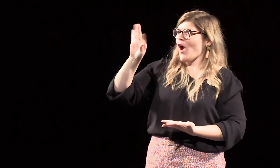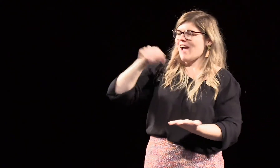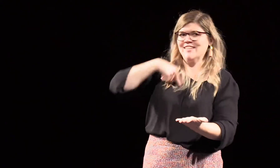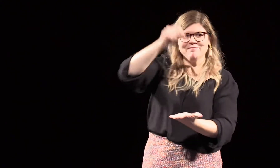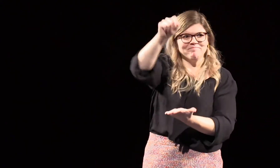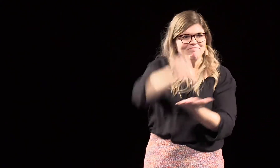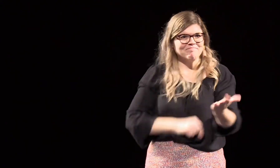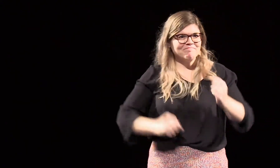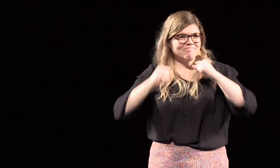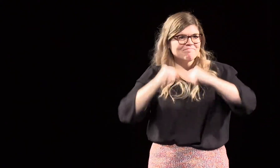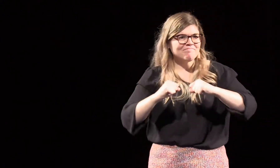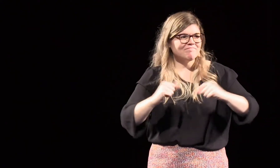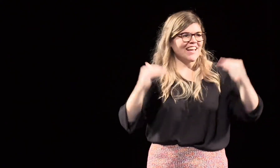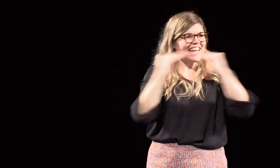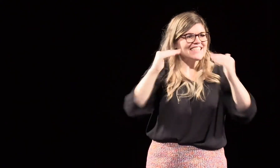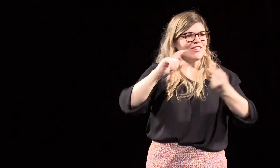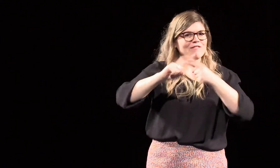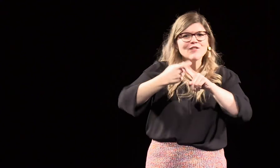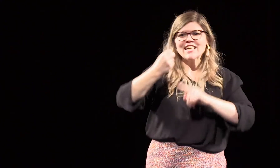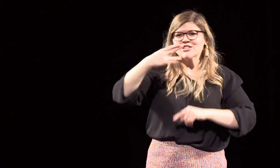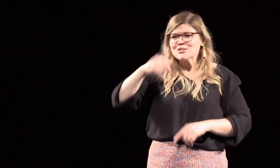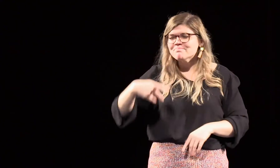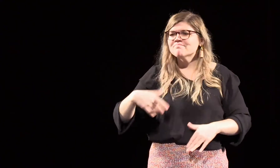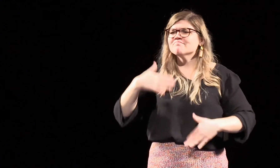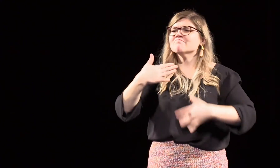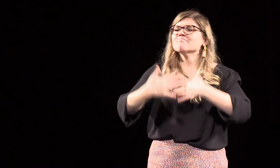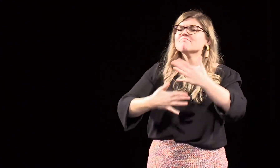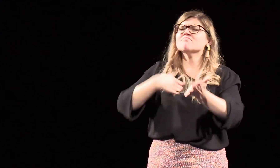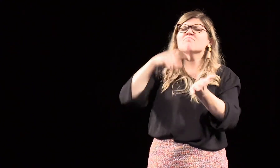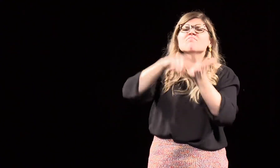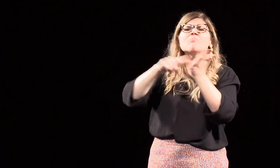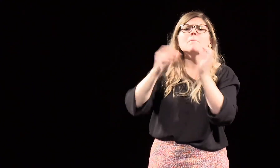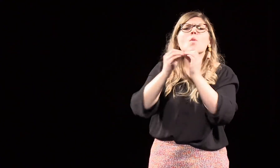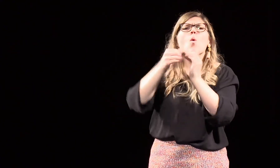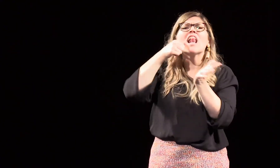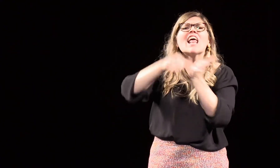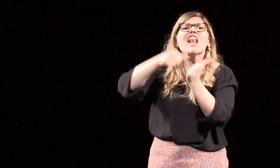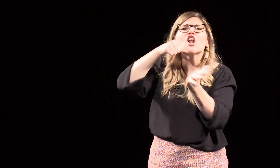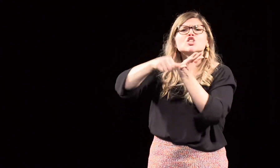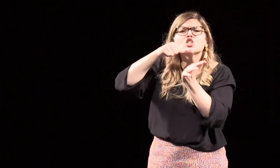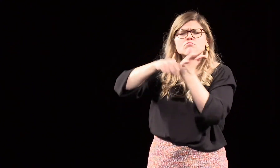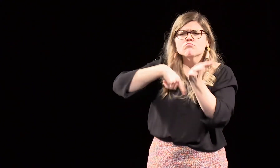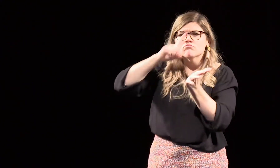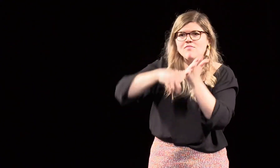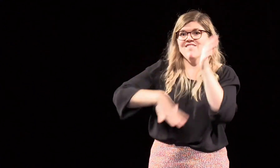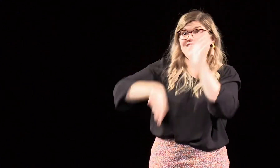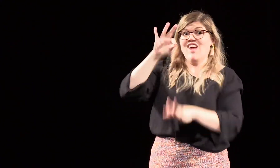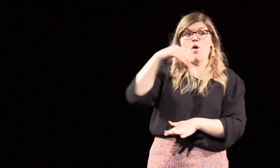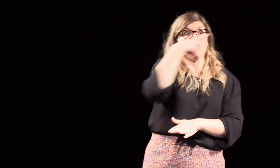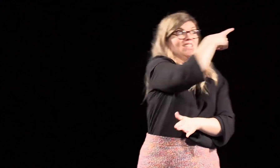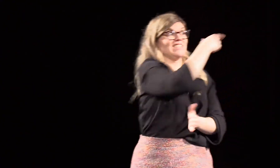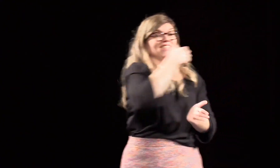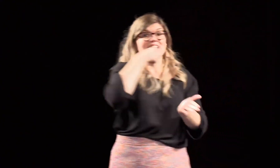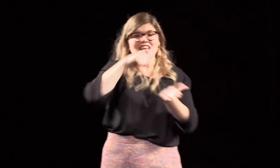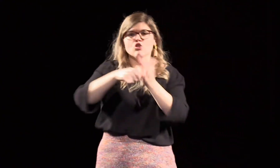And I wrote my paper, and I was just so happy to see the equality in this friendship. But then I found this letter.